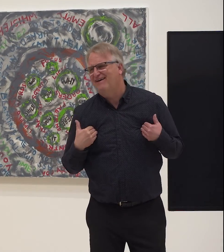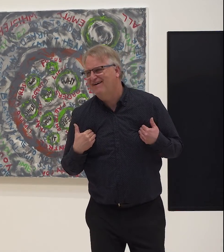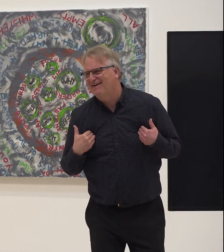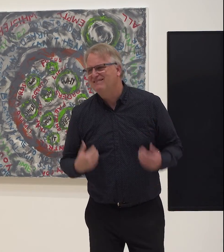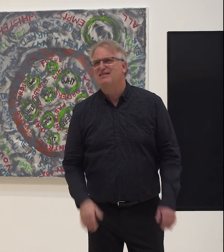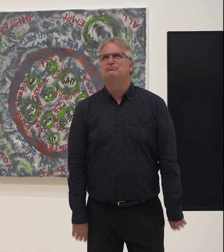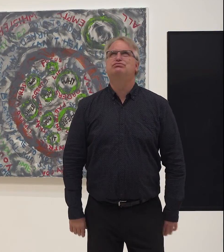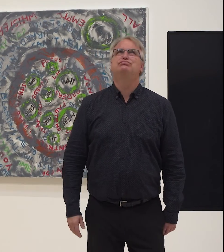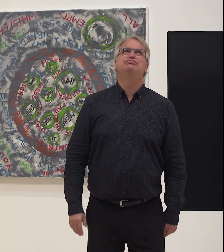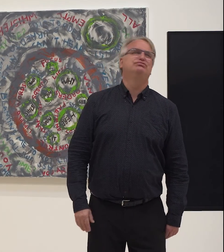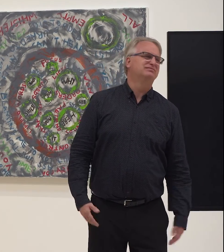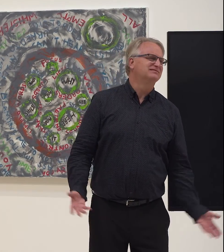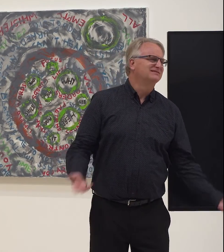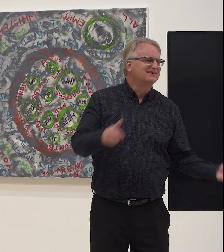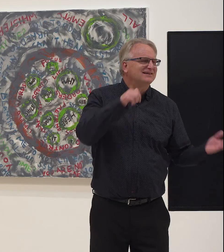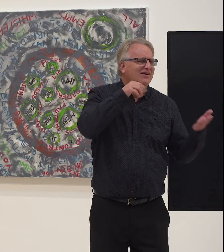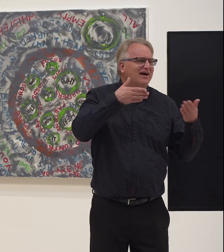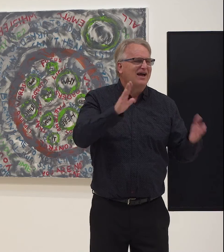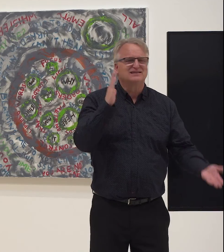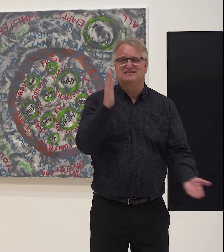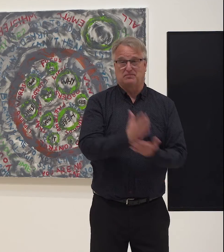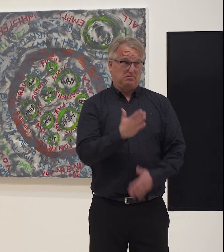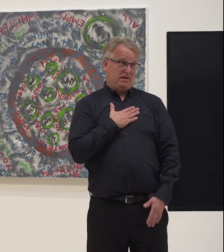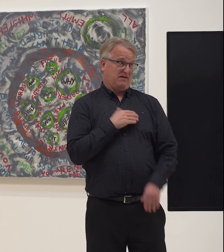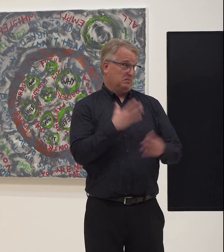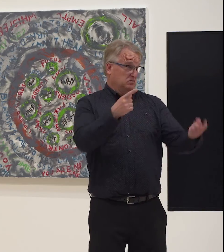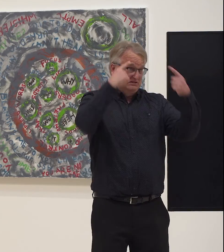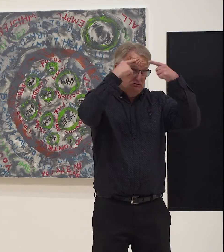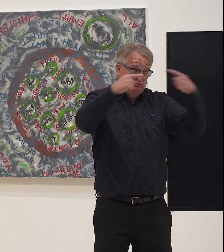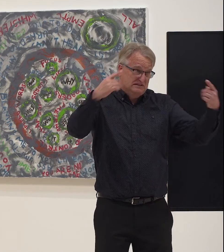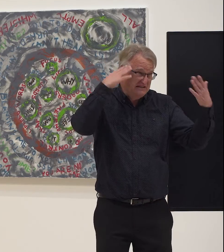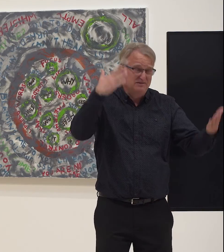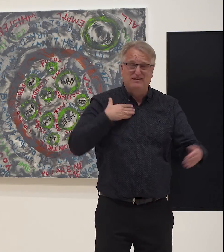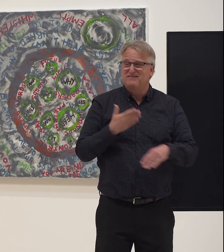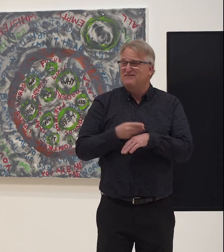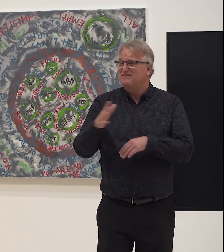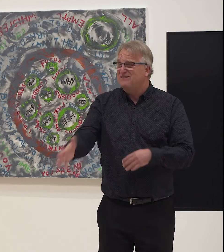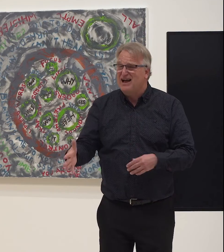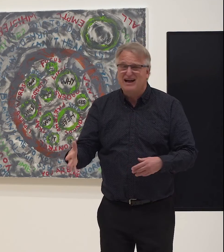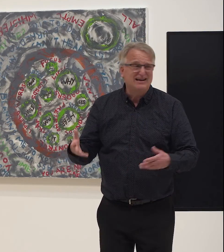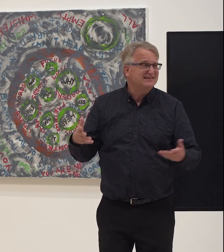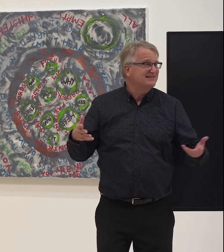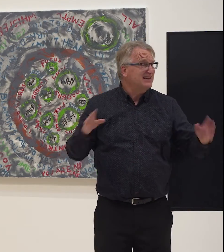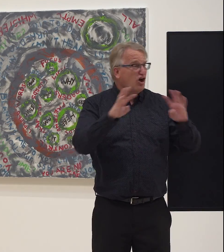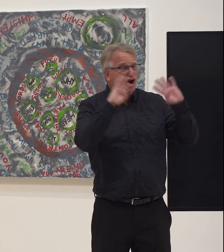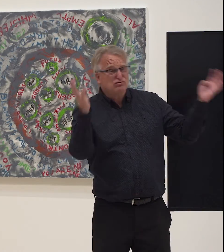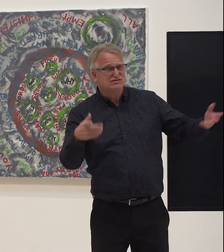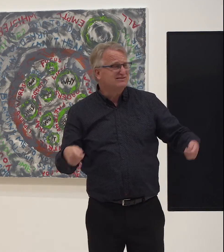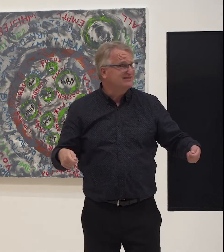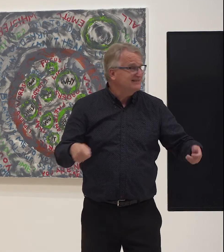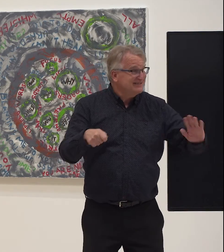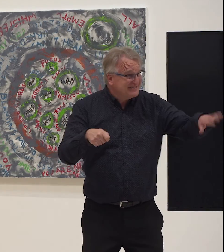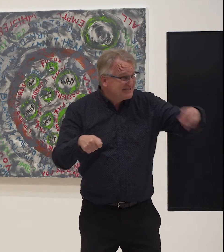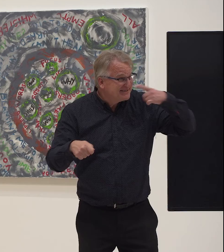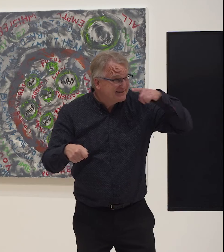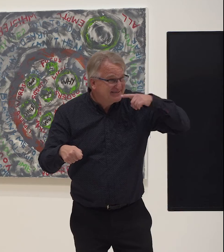and, you know, they wish you weren't there. But--and you may disagree. Just join the conversation.